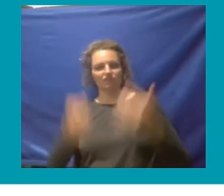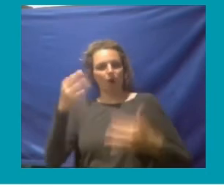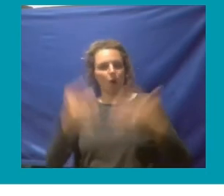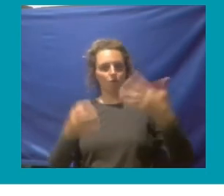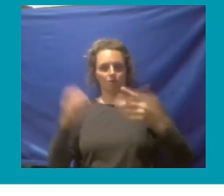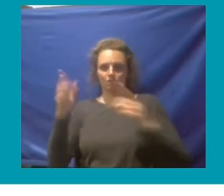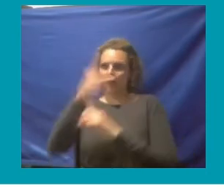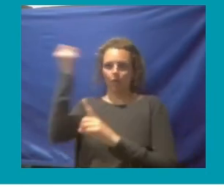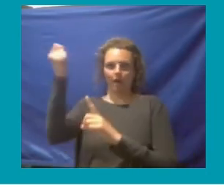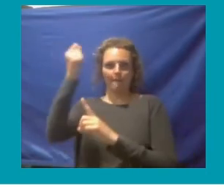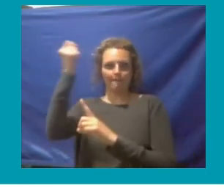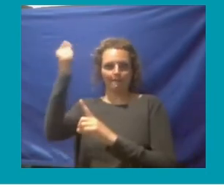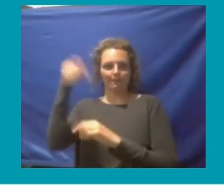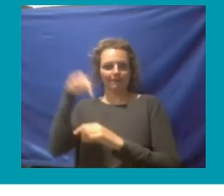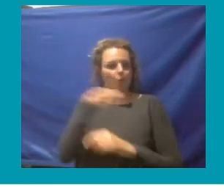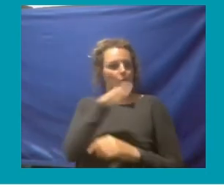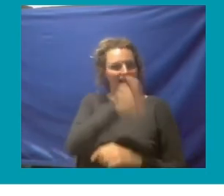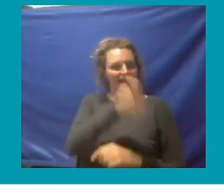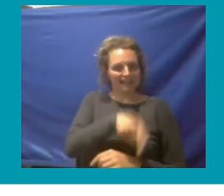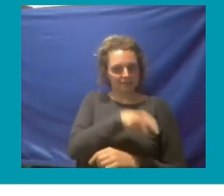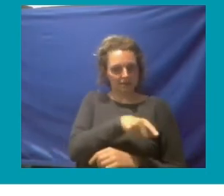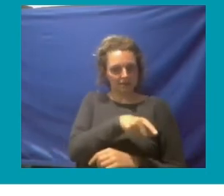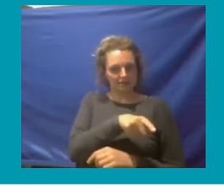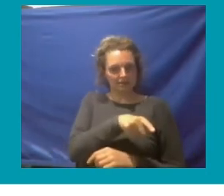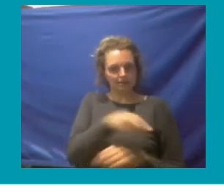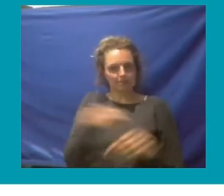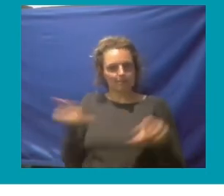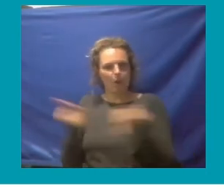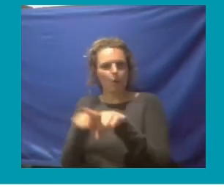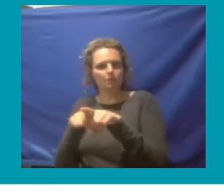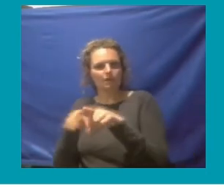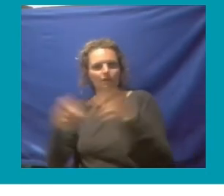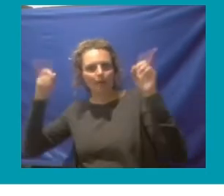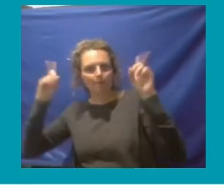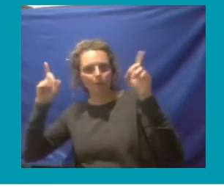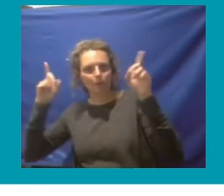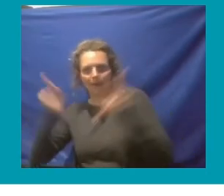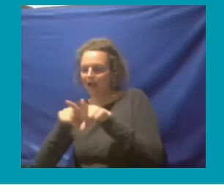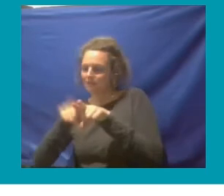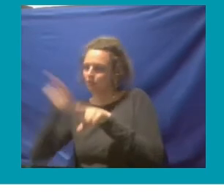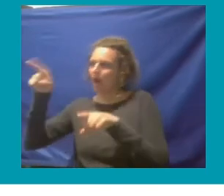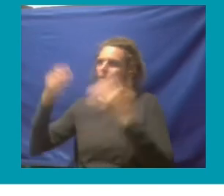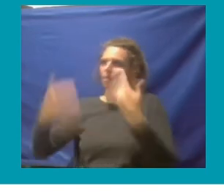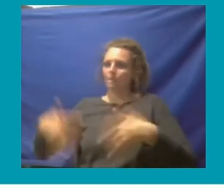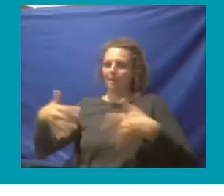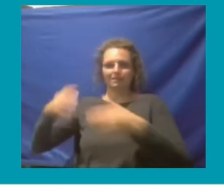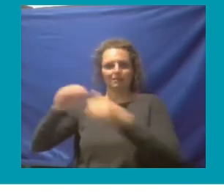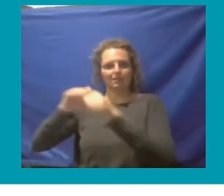this is a good thing to do. But actually they end up by saying let's do more of this 'cause